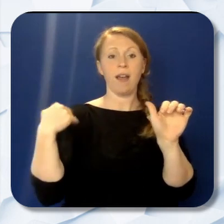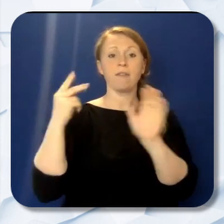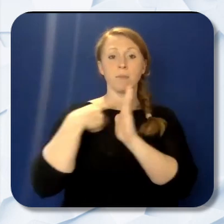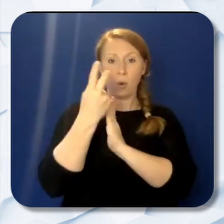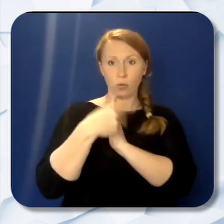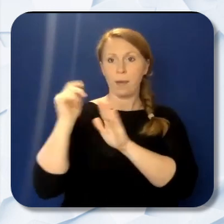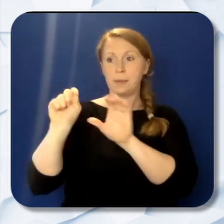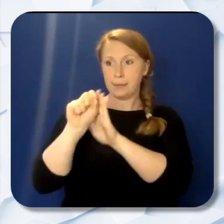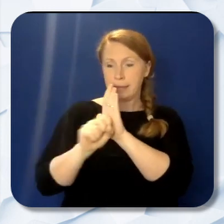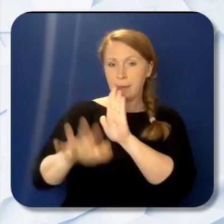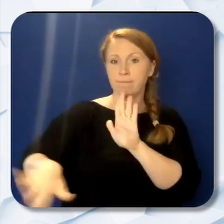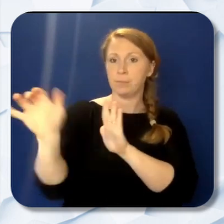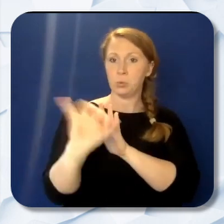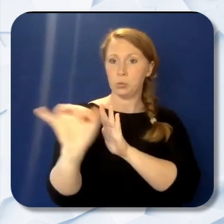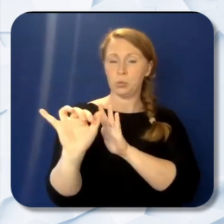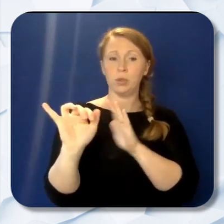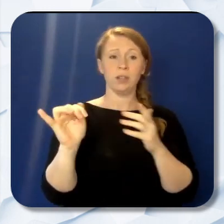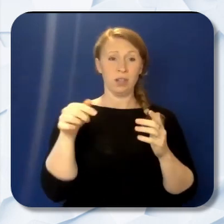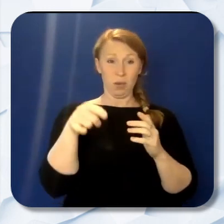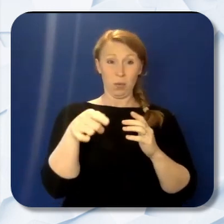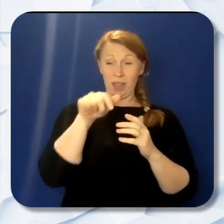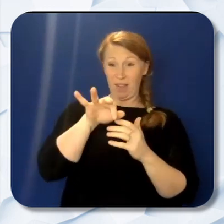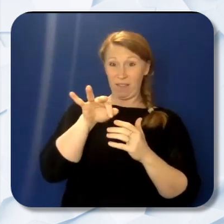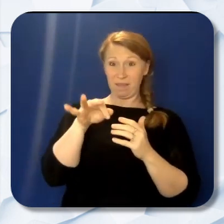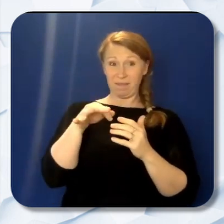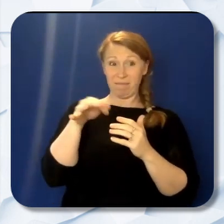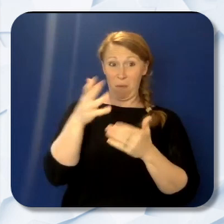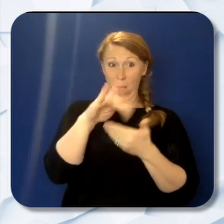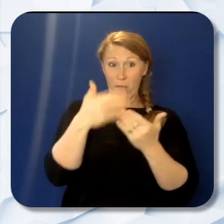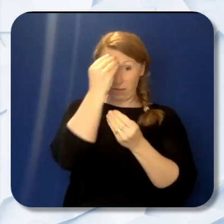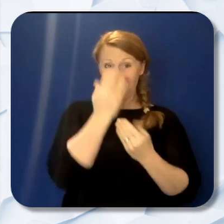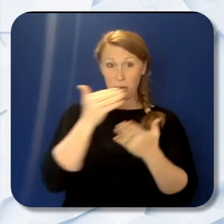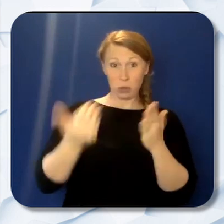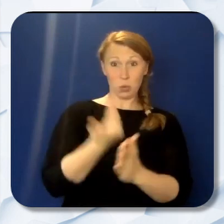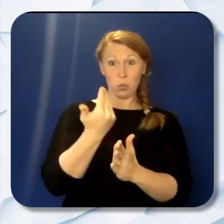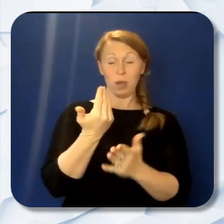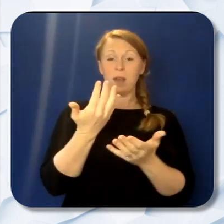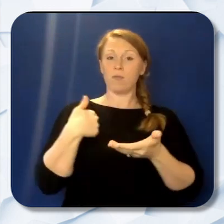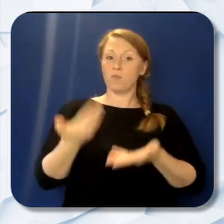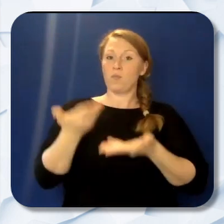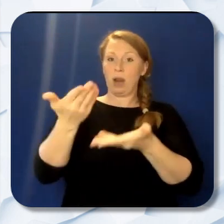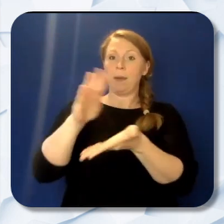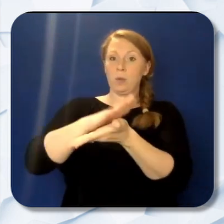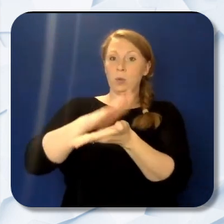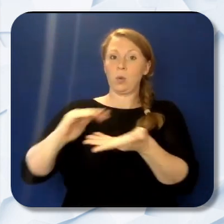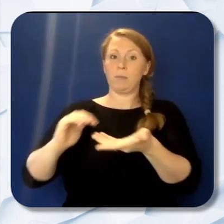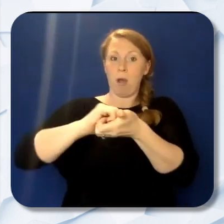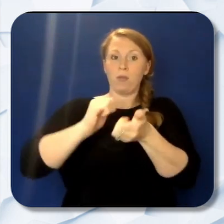and we recommend schools for whom this is new territory that they consider partnering with these fantastic groups, along with many other coalitions,